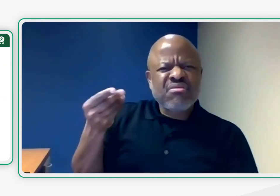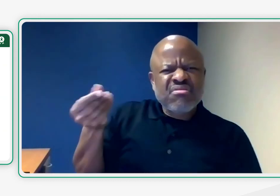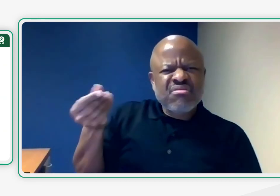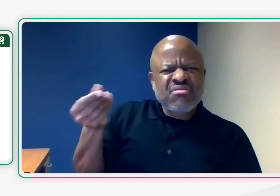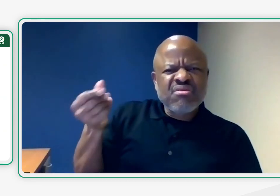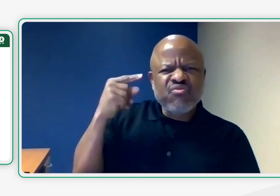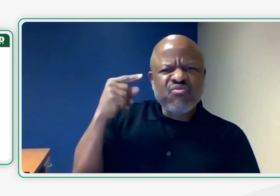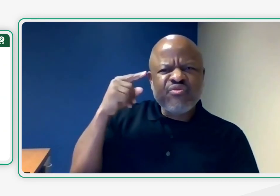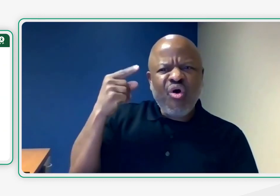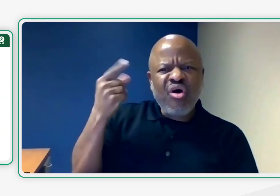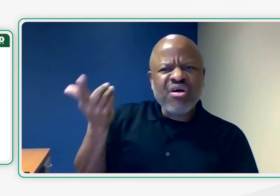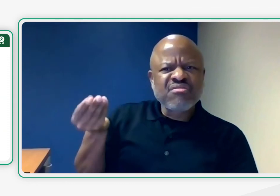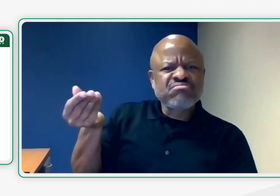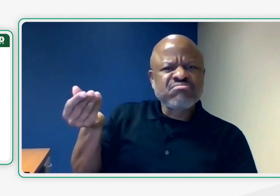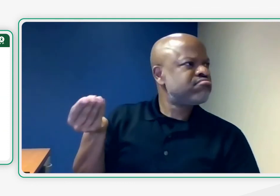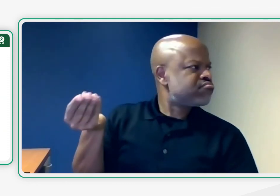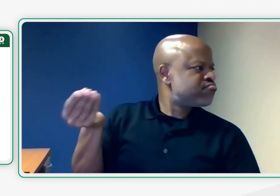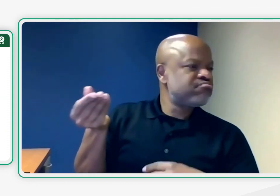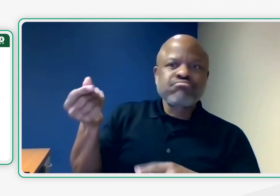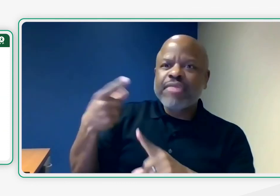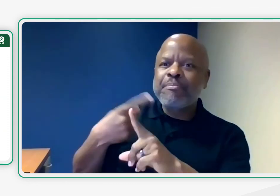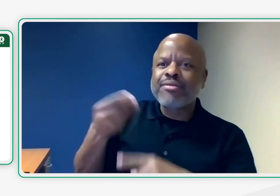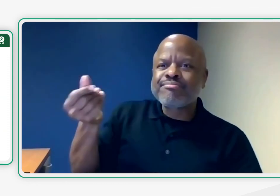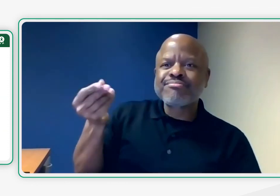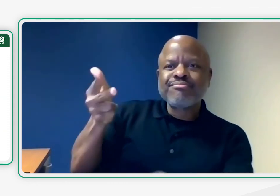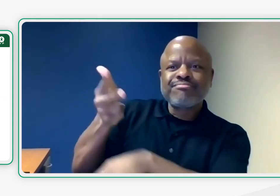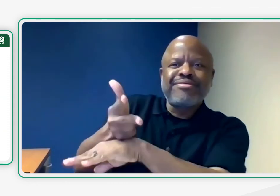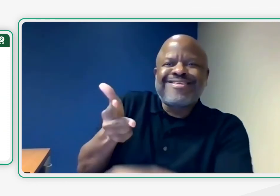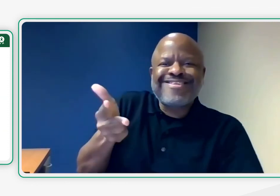We felt we shouldn’t leave it outside. It wouldn't be exposed to the elements.